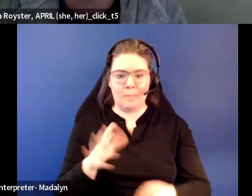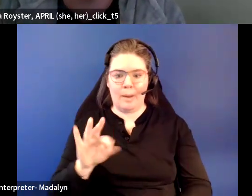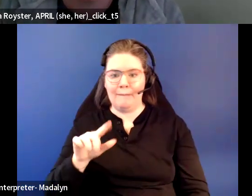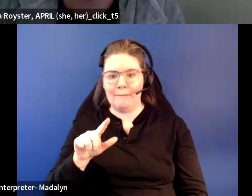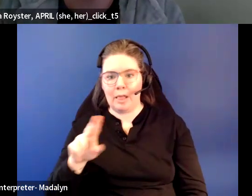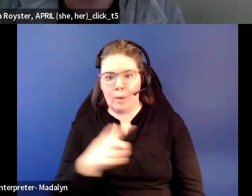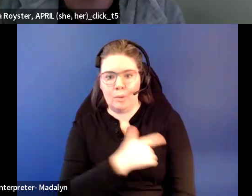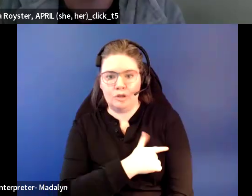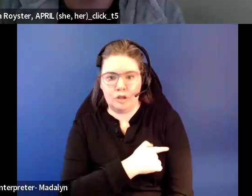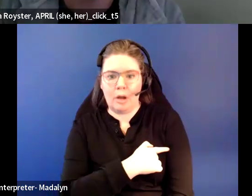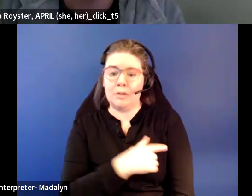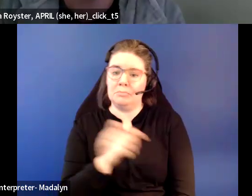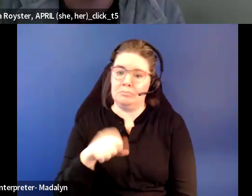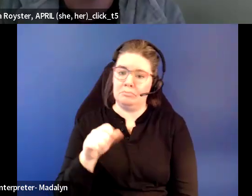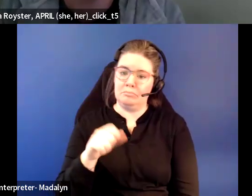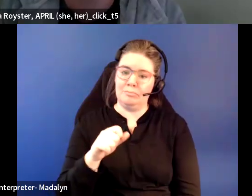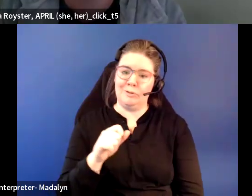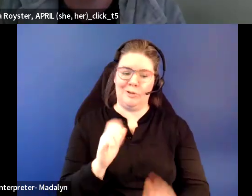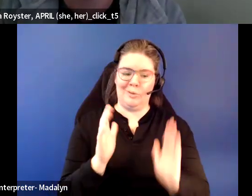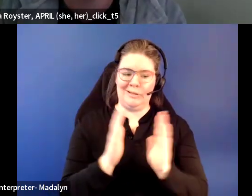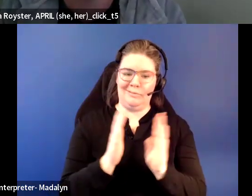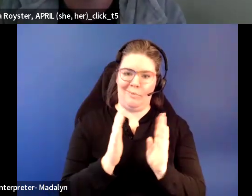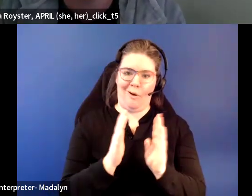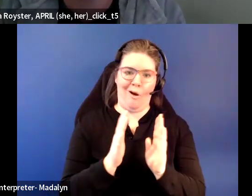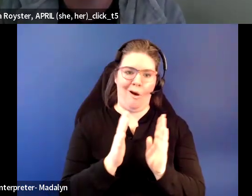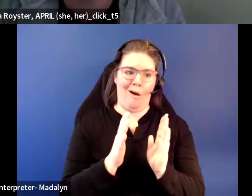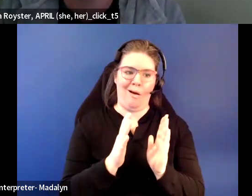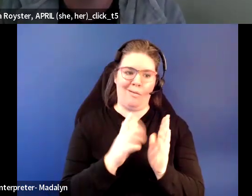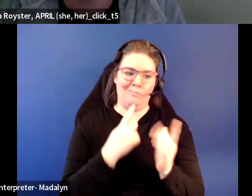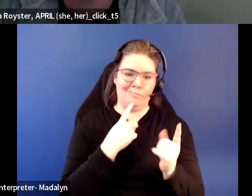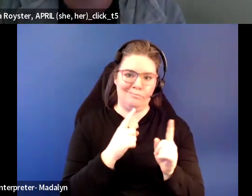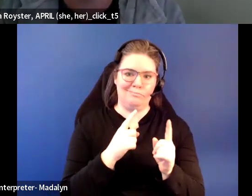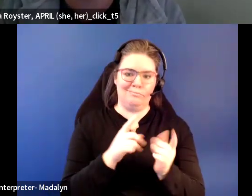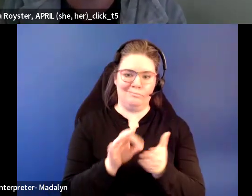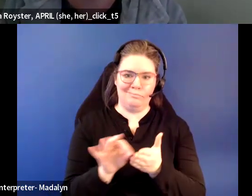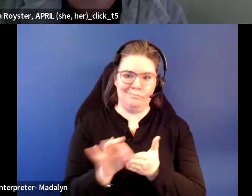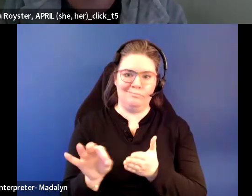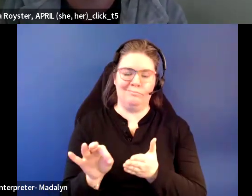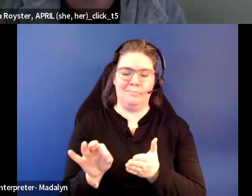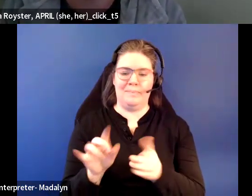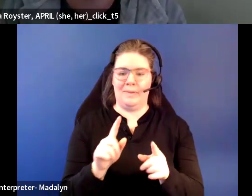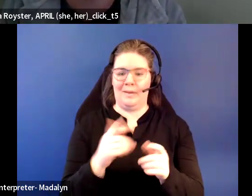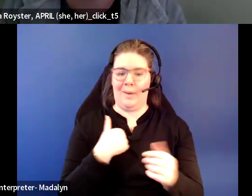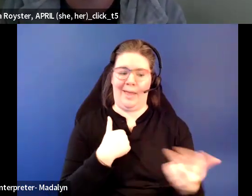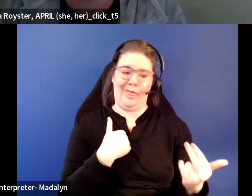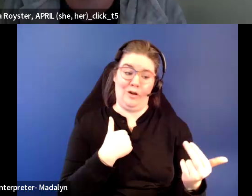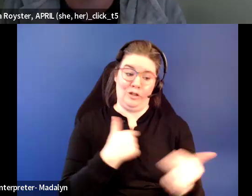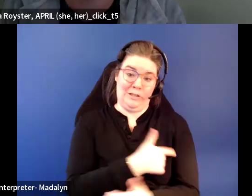So we've been getting like small numbers, but it's still something. But Carolyn Grawi: like we had 13 shots the other day.